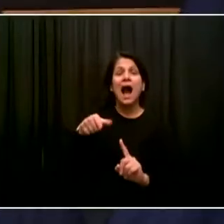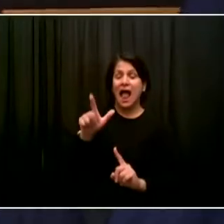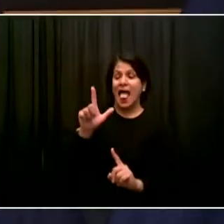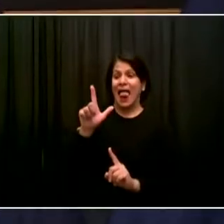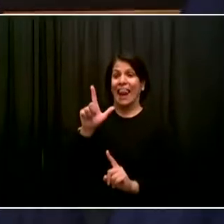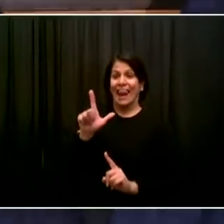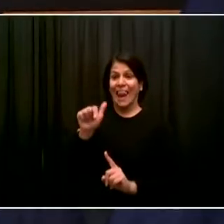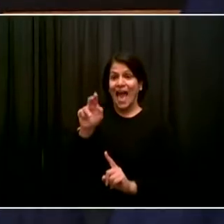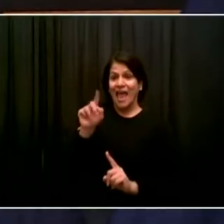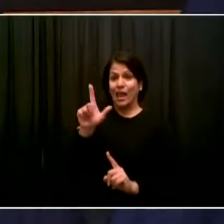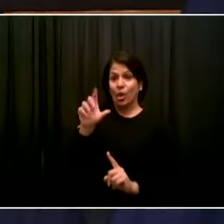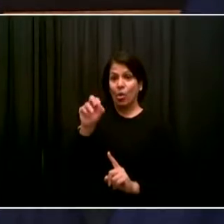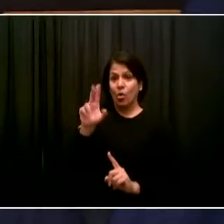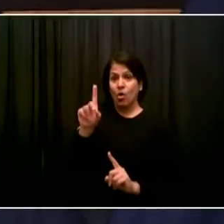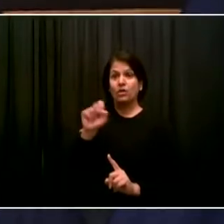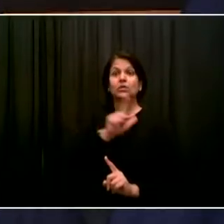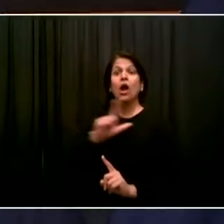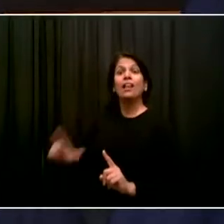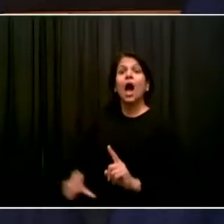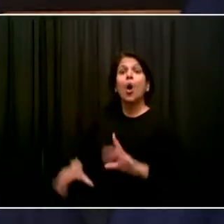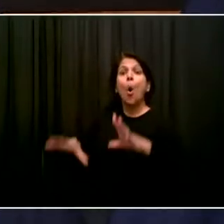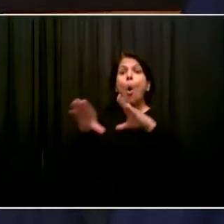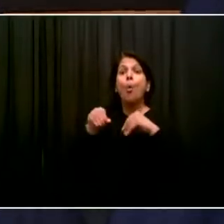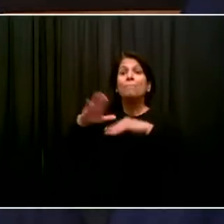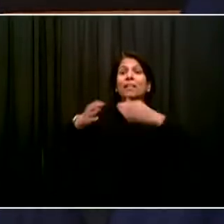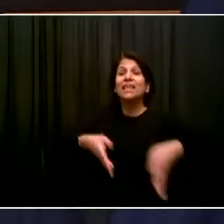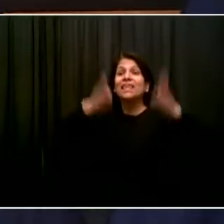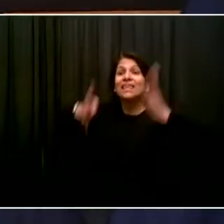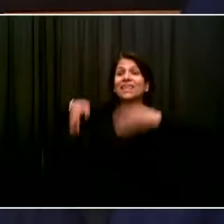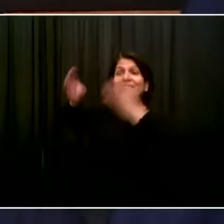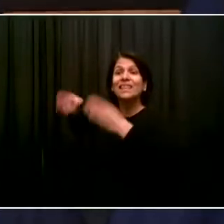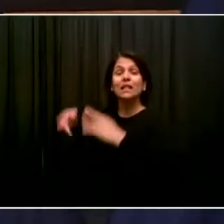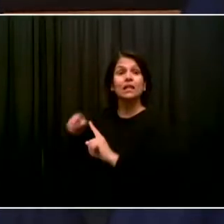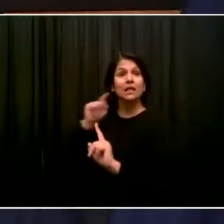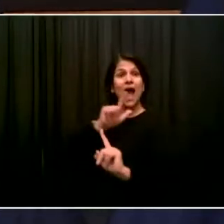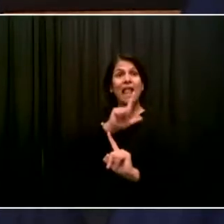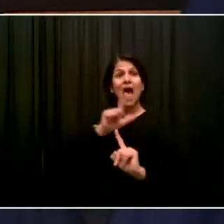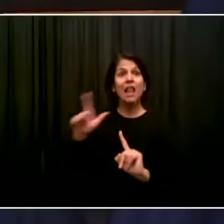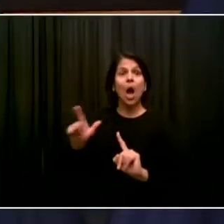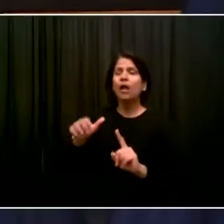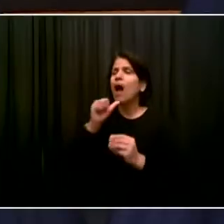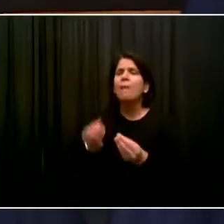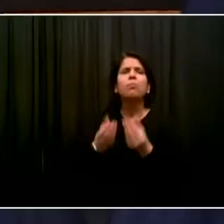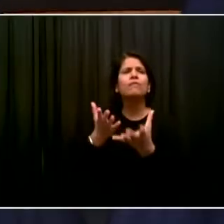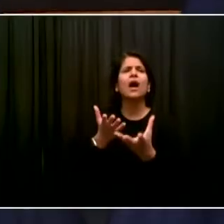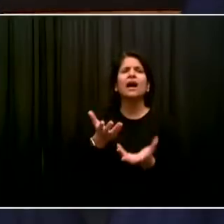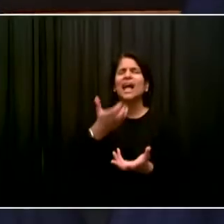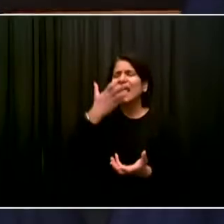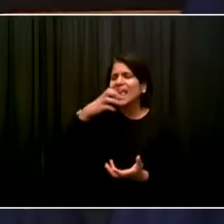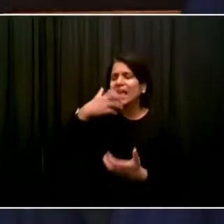IS ZEROED IN ON HOW WE USE TECHNOLOGY TO IDENTIFY THE LANDLORDS WHO ARE NOT PROPERLY